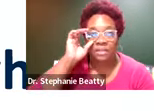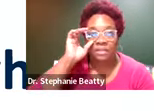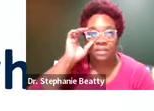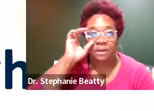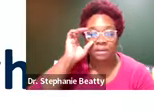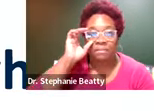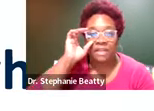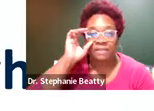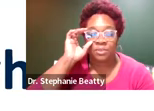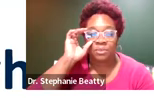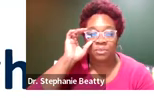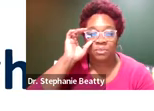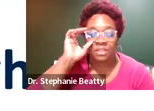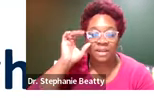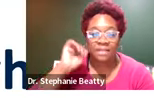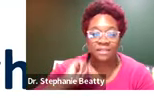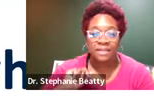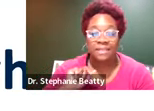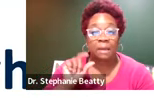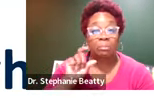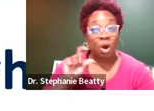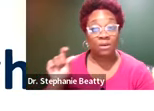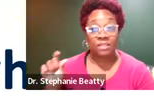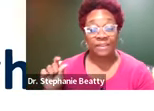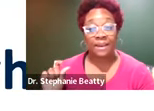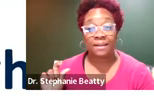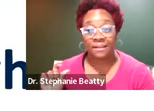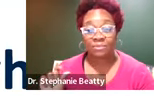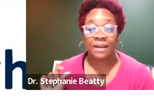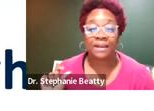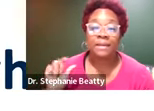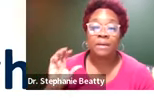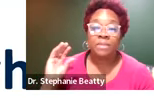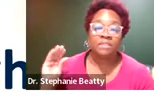is native to the United States and parts of Canada, right?